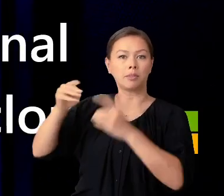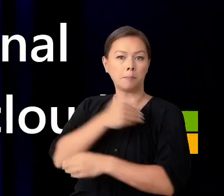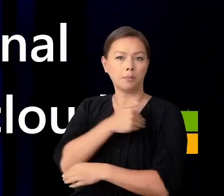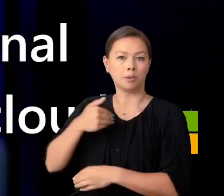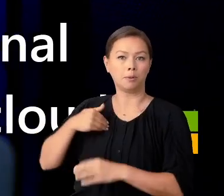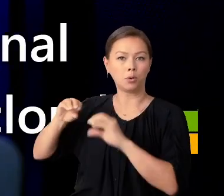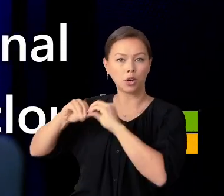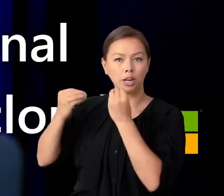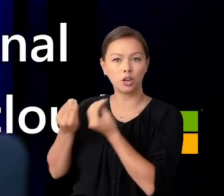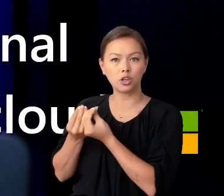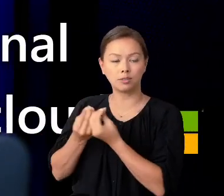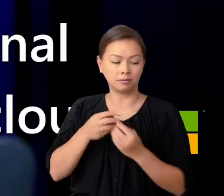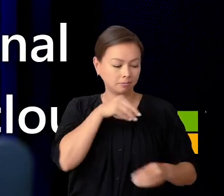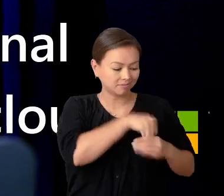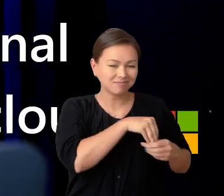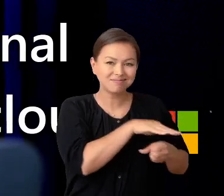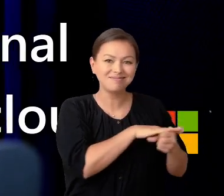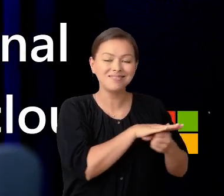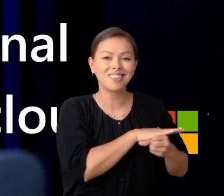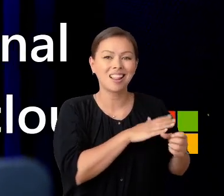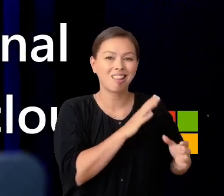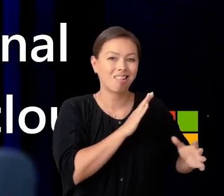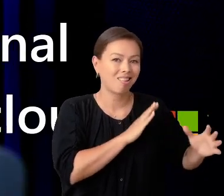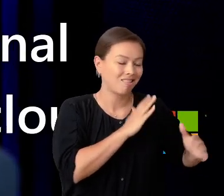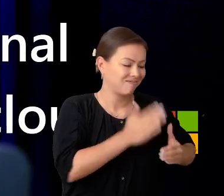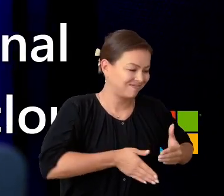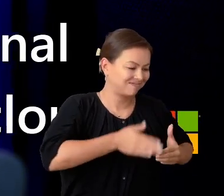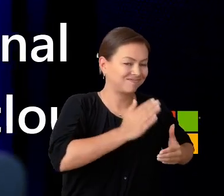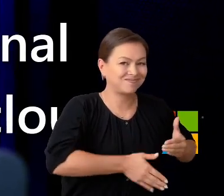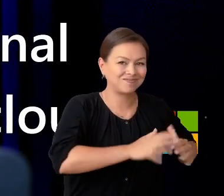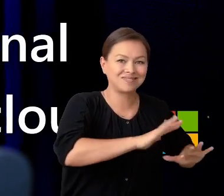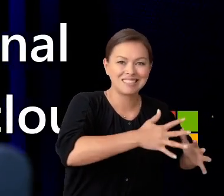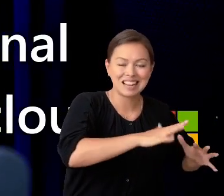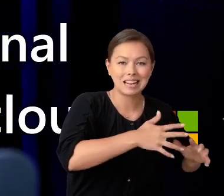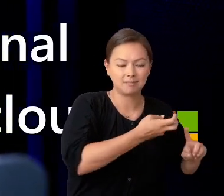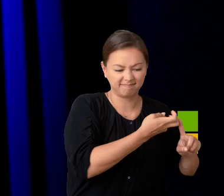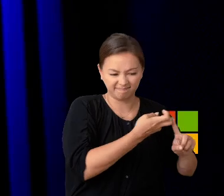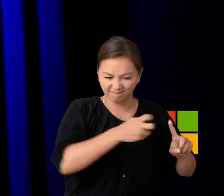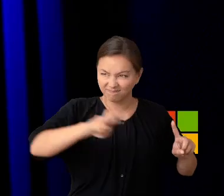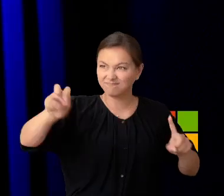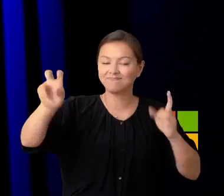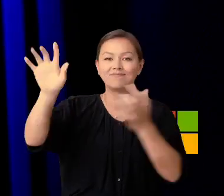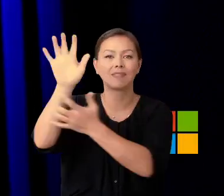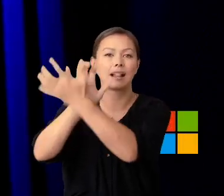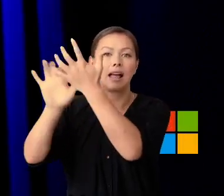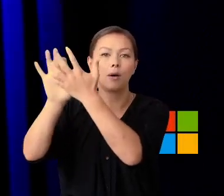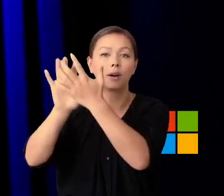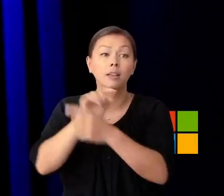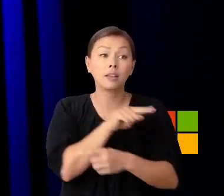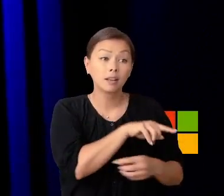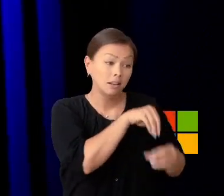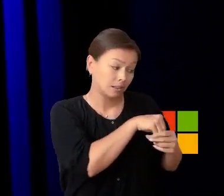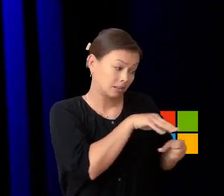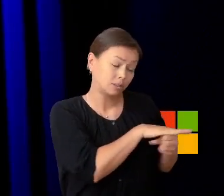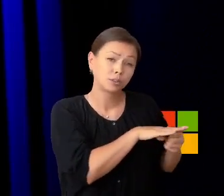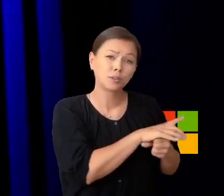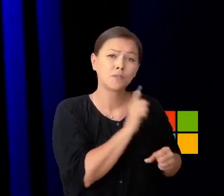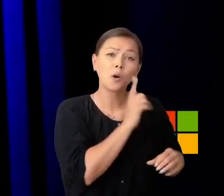membership organization migrate from inefficient on-premises systems to the cloud. The organization had been using on-premises infrastructure